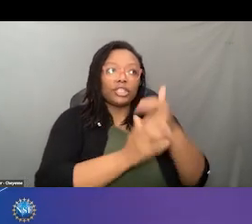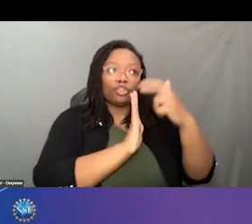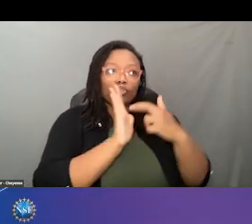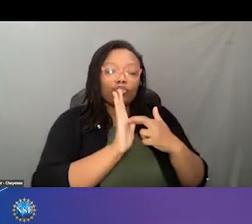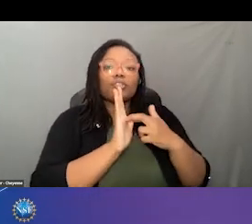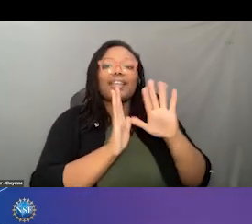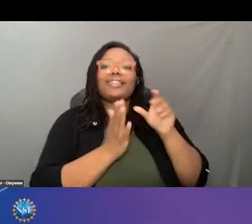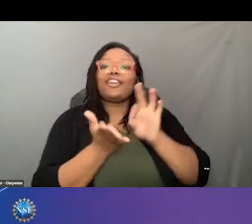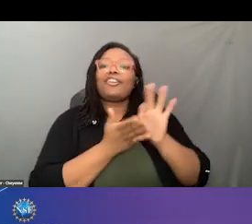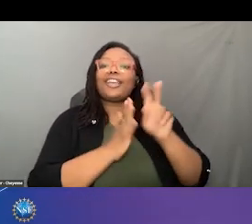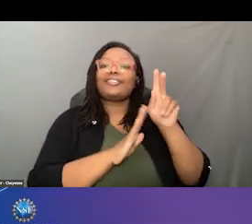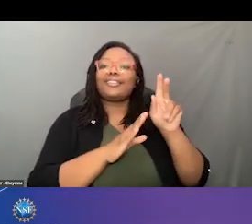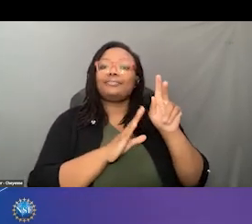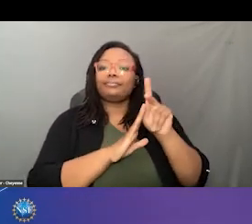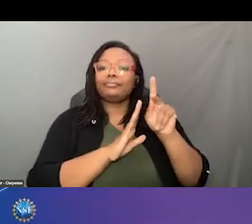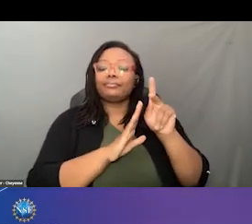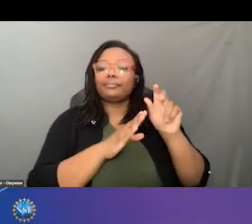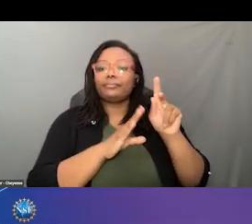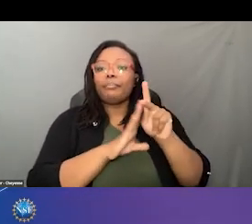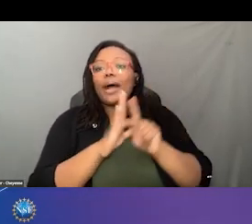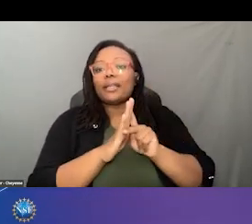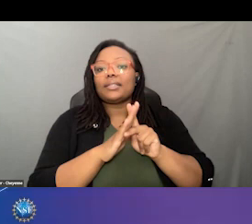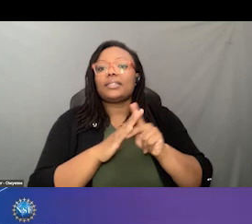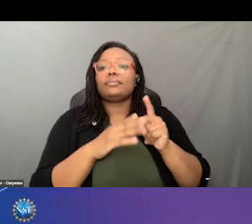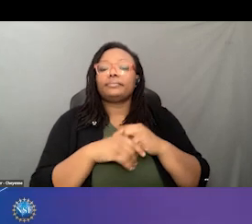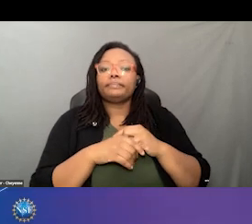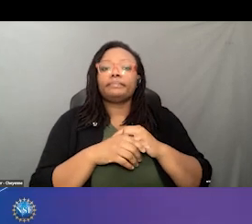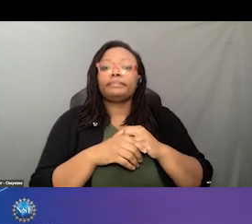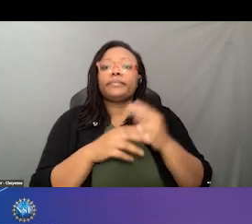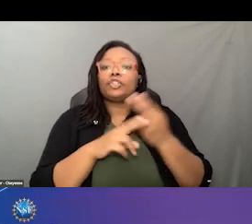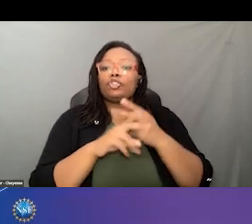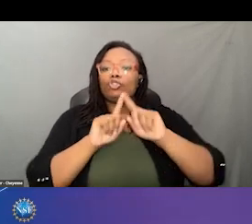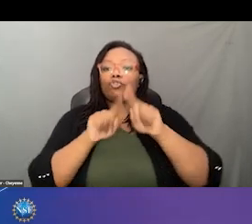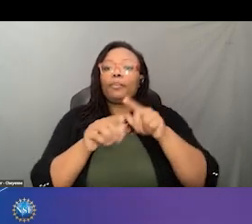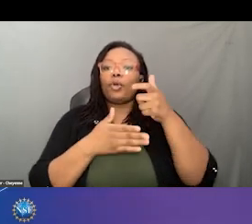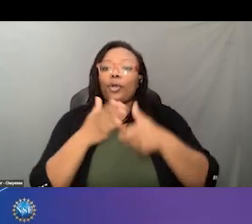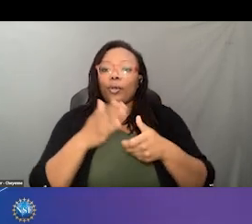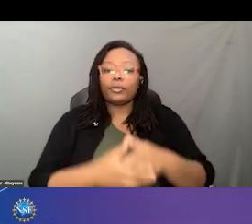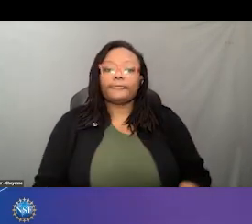and cost accounting practices used in accumulating and reporting costs. Next slide.